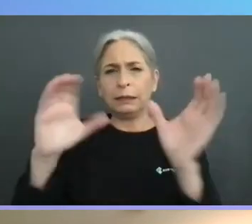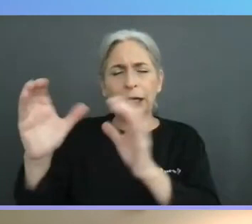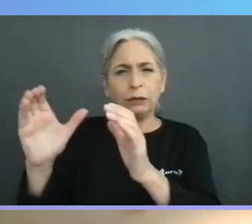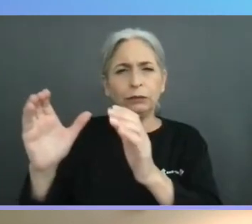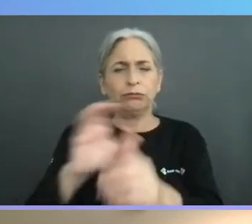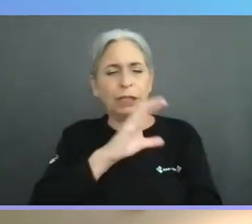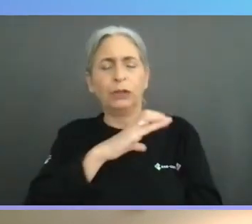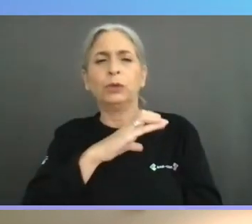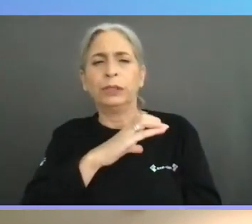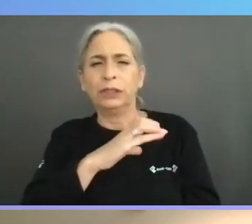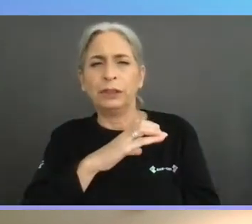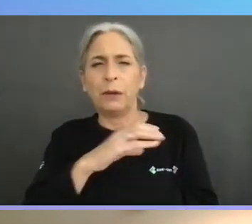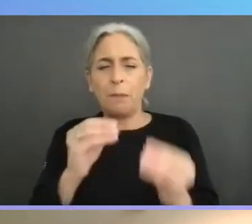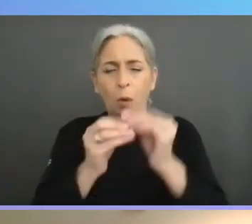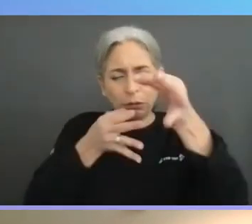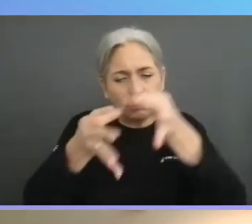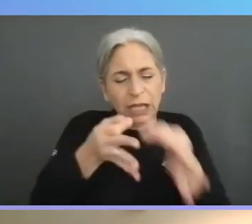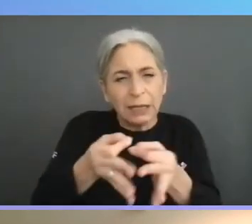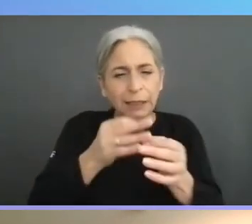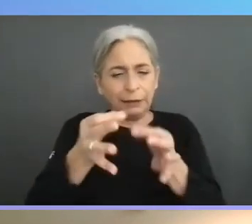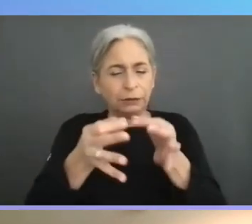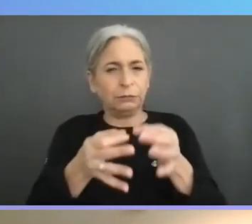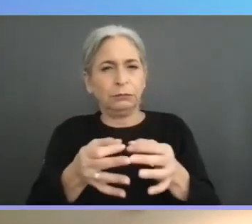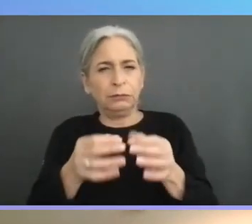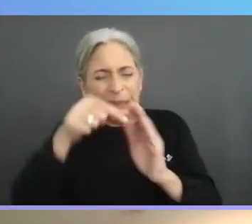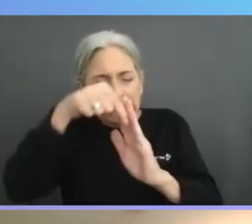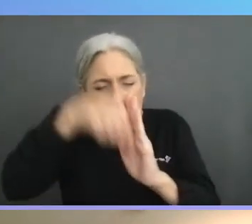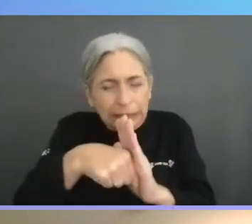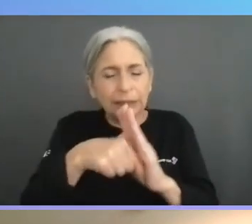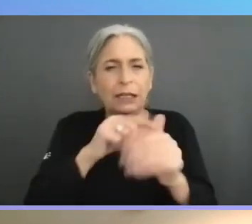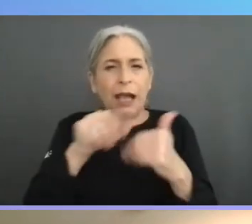more a more descriptive, more detailed description of what the